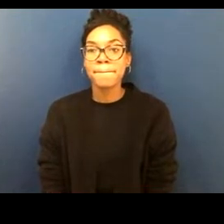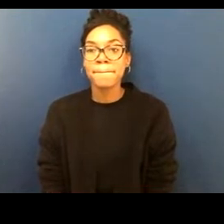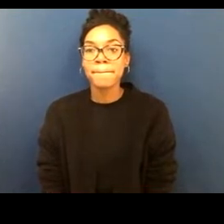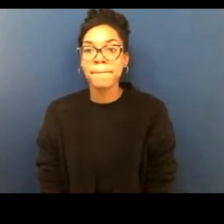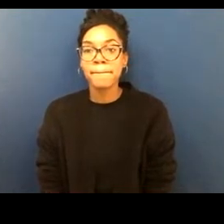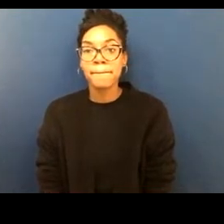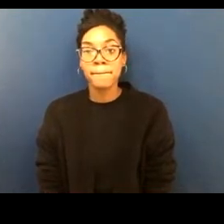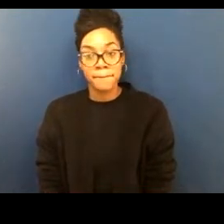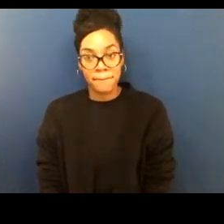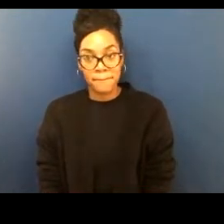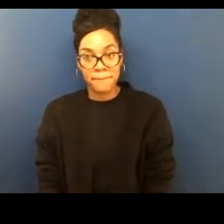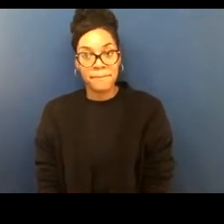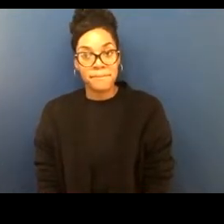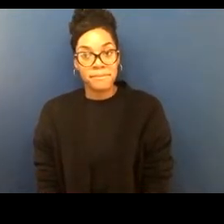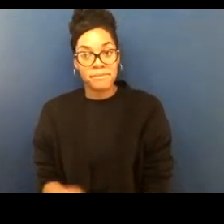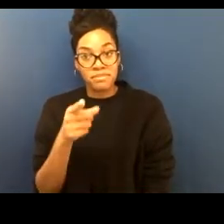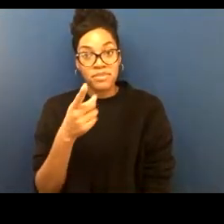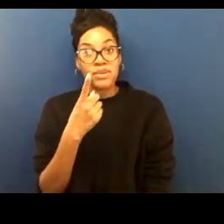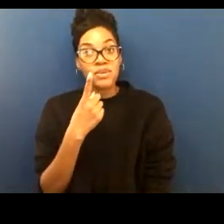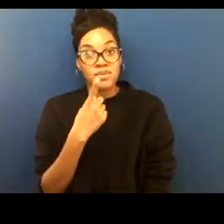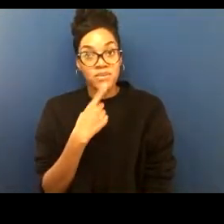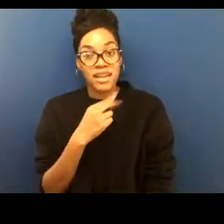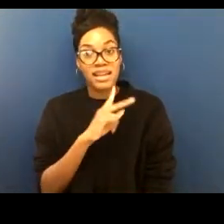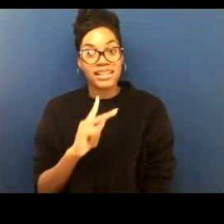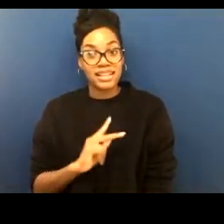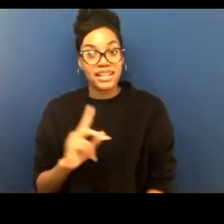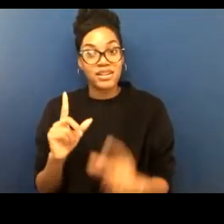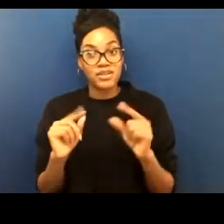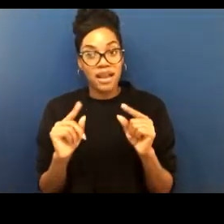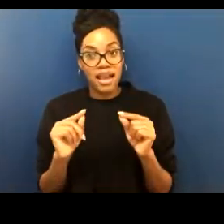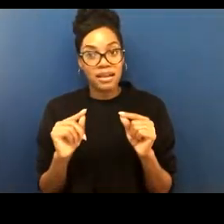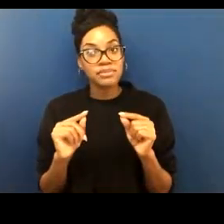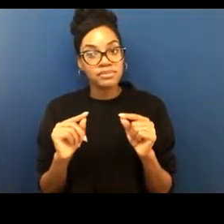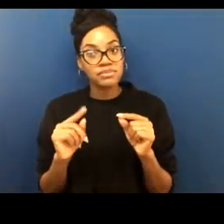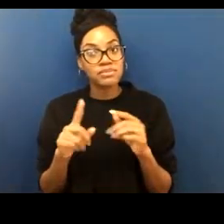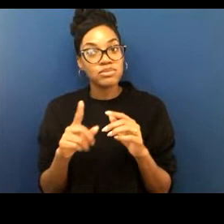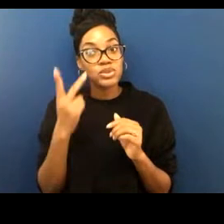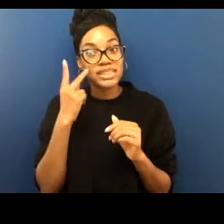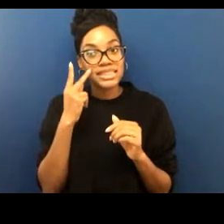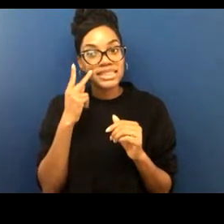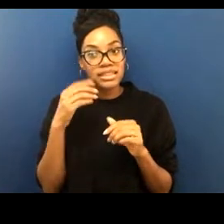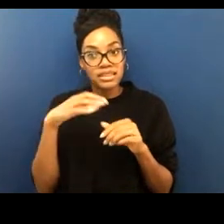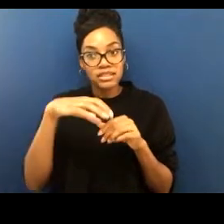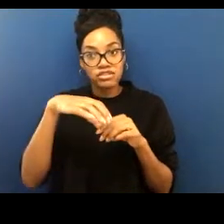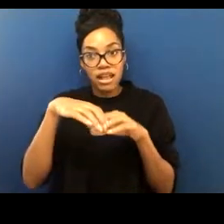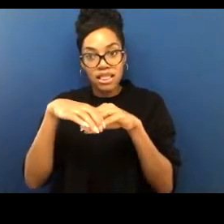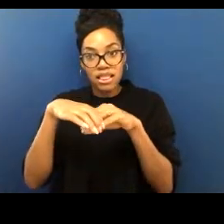Here we see this red king crab is starting to back out of that shell, and you can see his back couple of legs